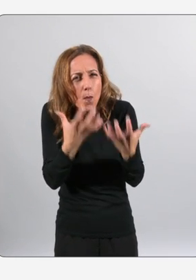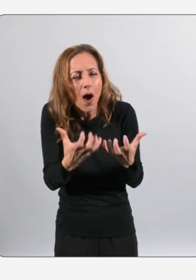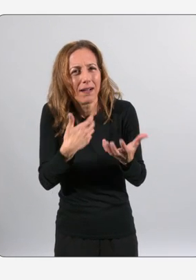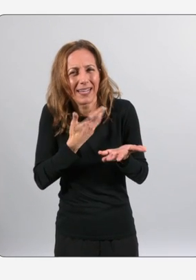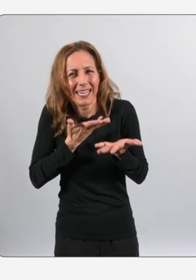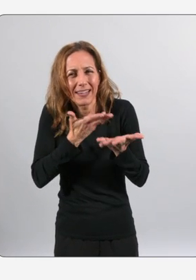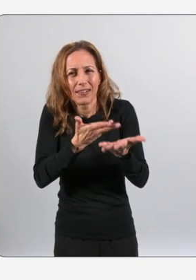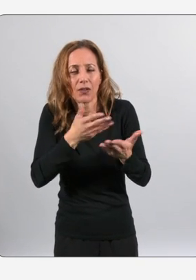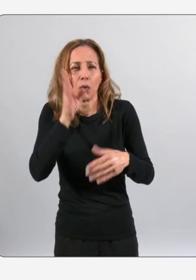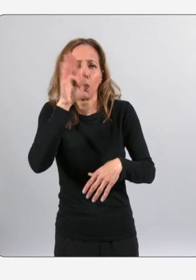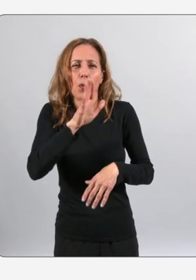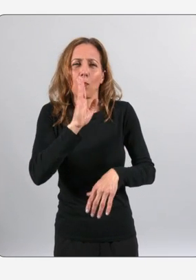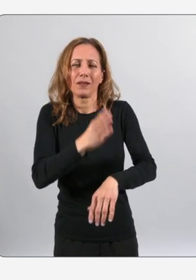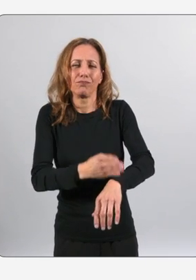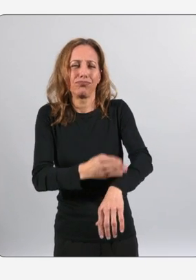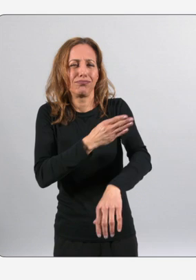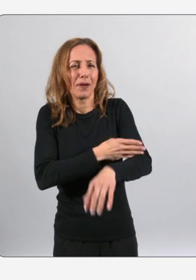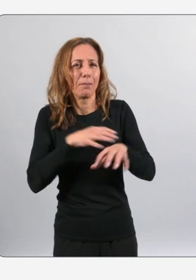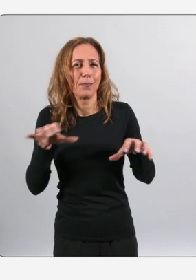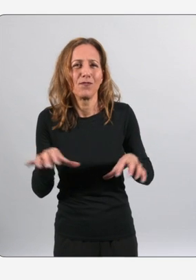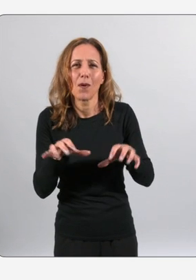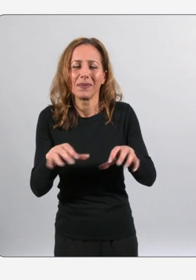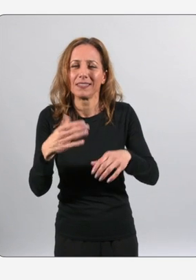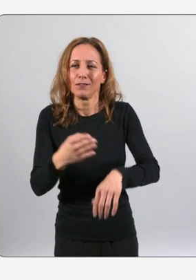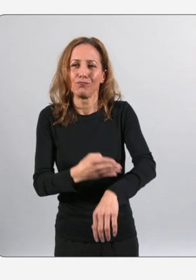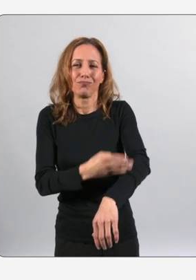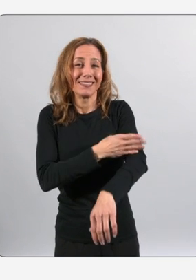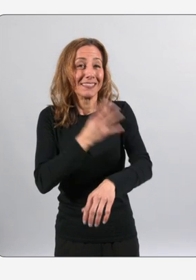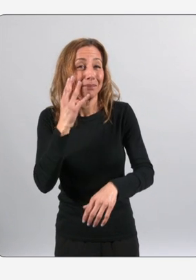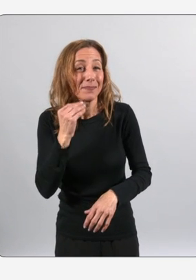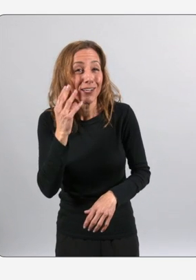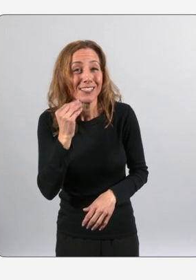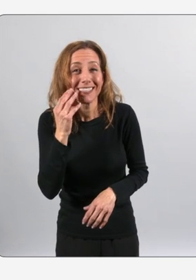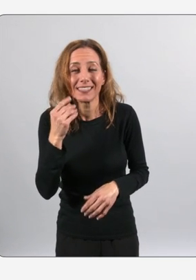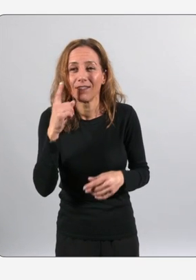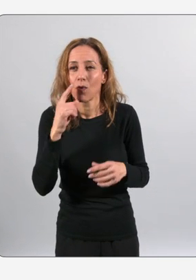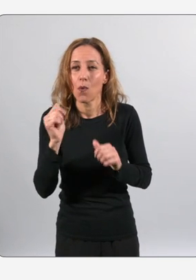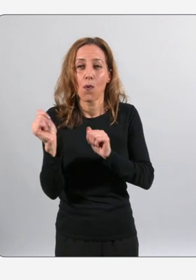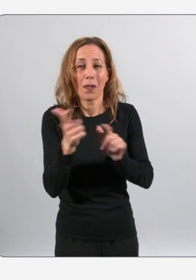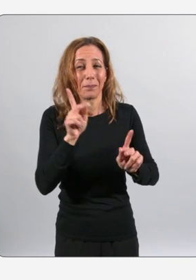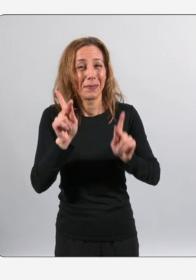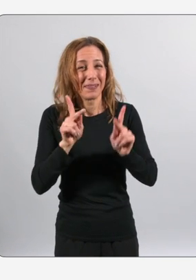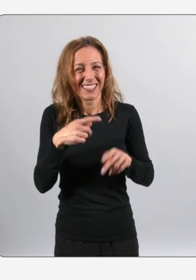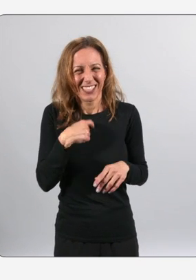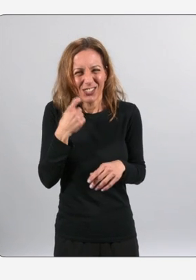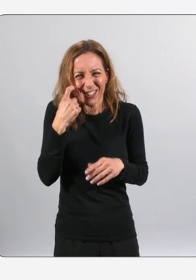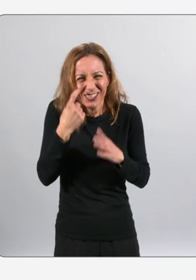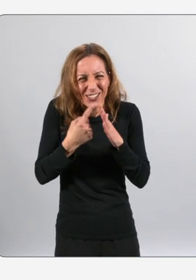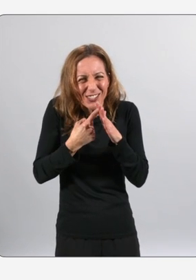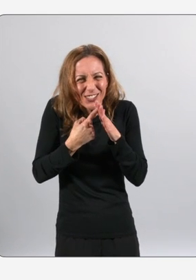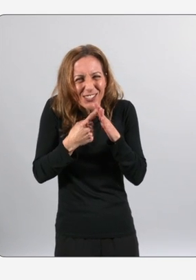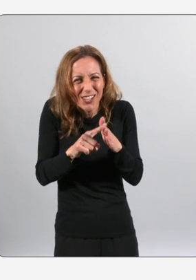and it will be a better experience for people, and we're really just at the start. So I think there's going to be exponentially new opportunities.